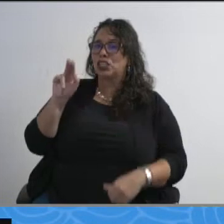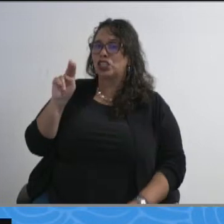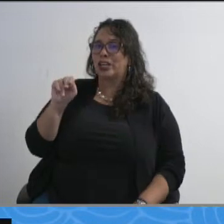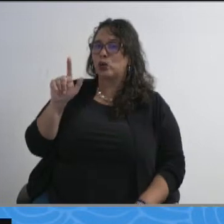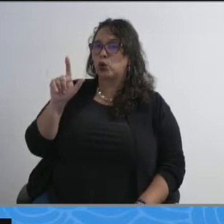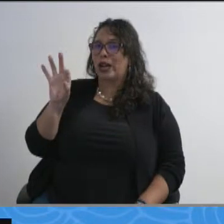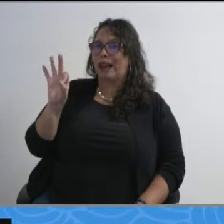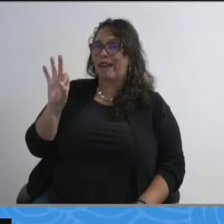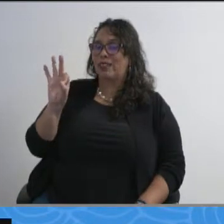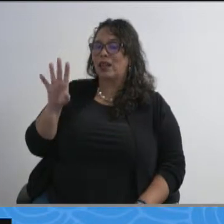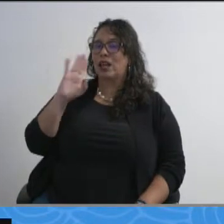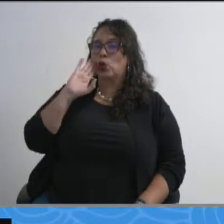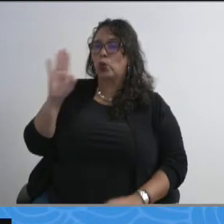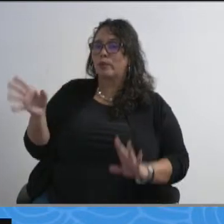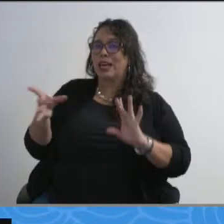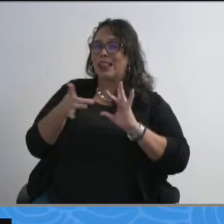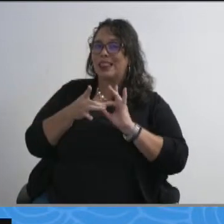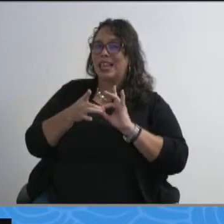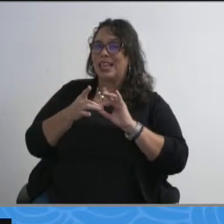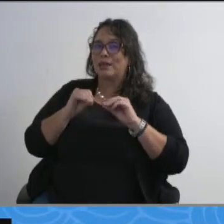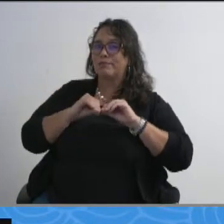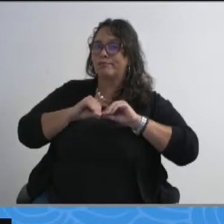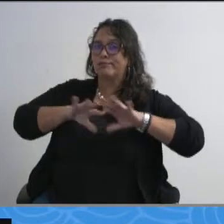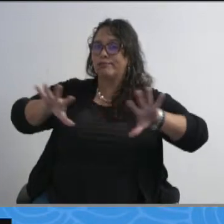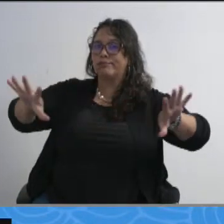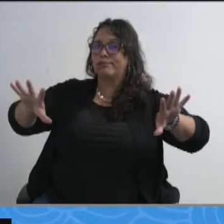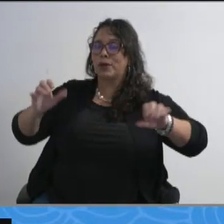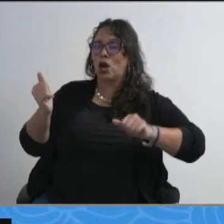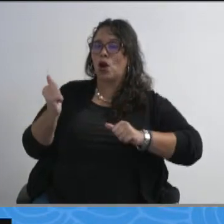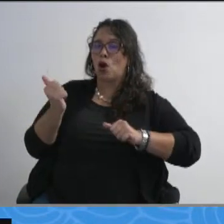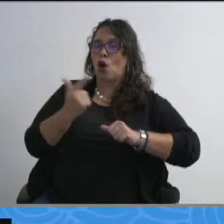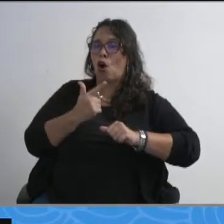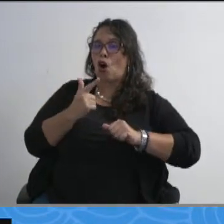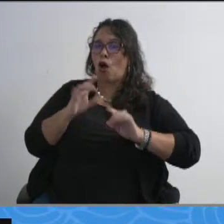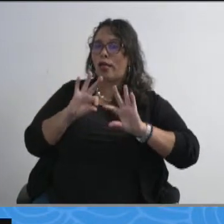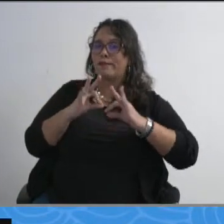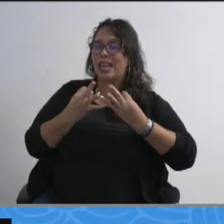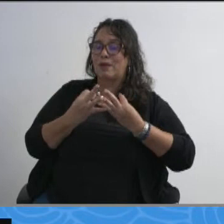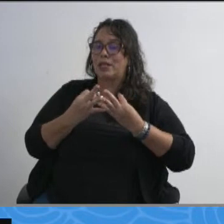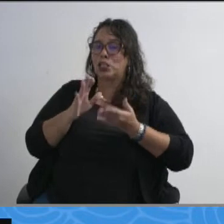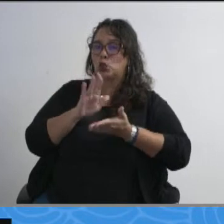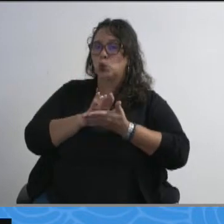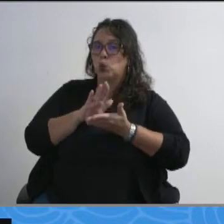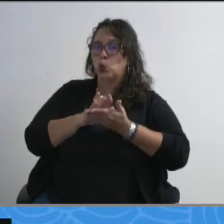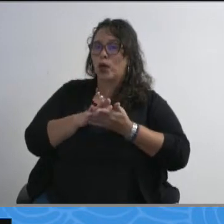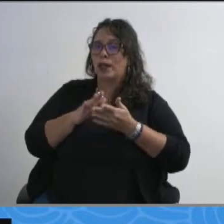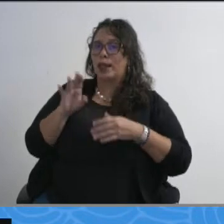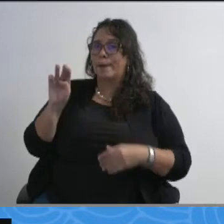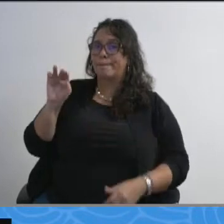And so, there will be a link that will be sent out to all families via school messenger with all of the links for those videos.